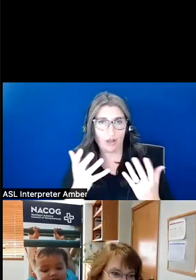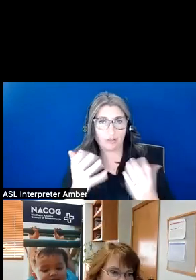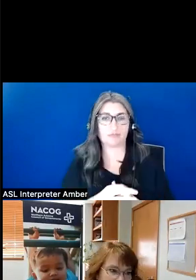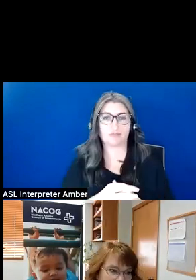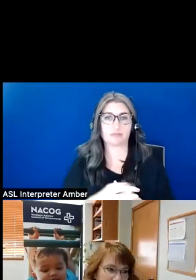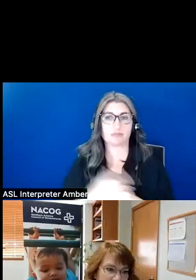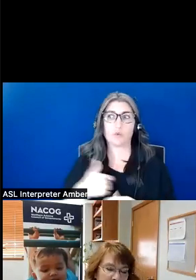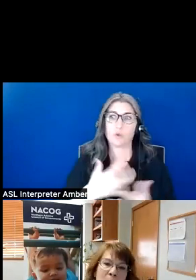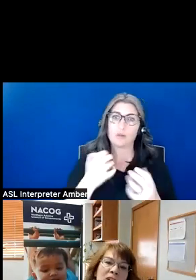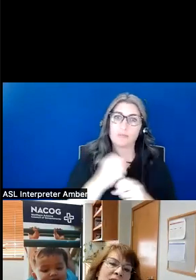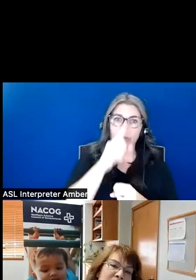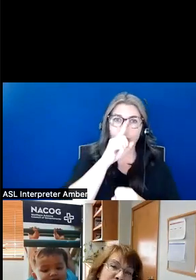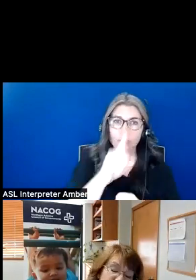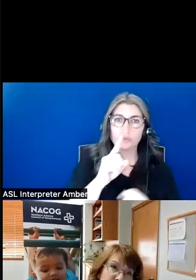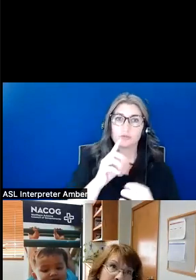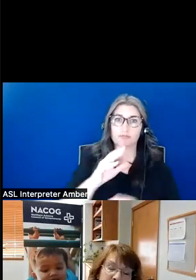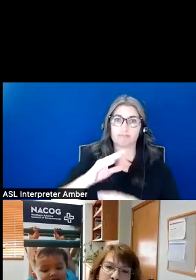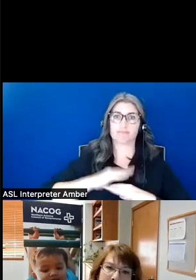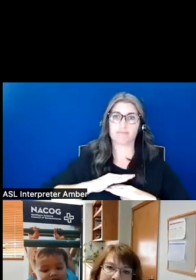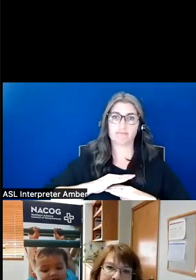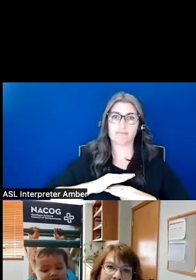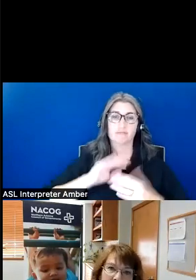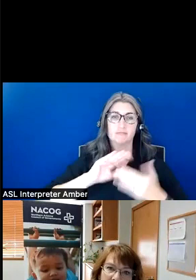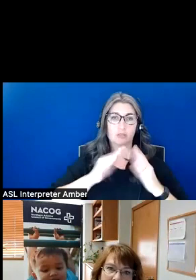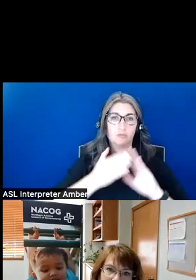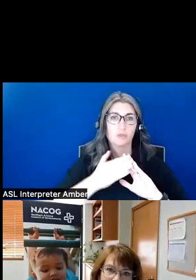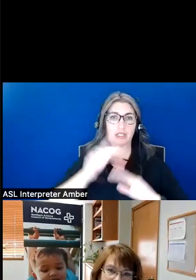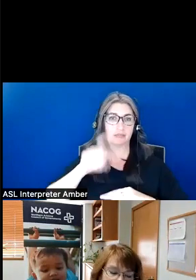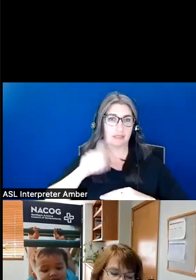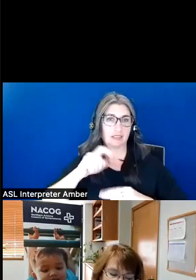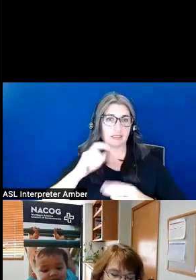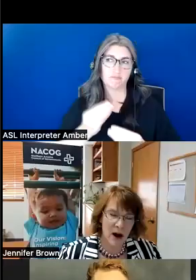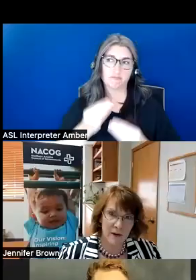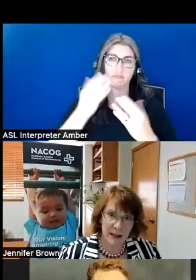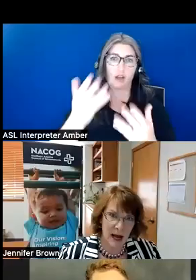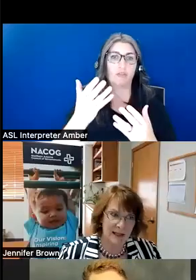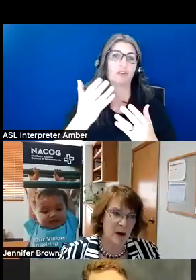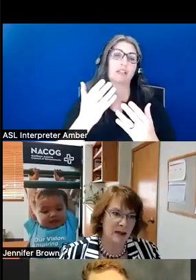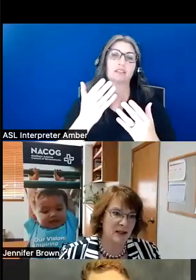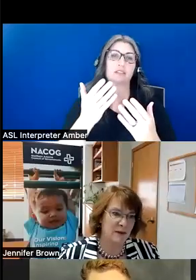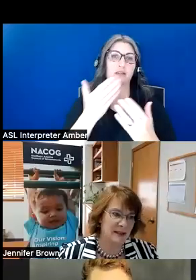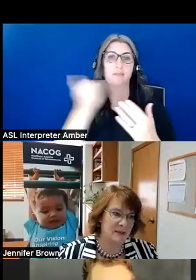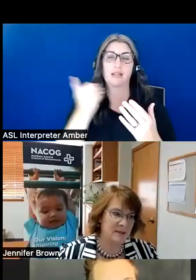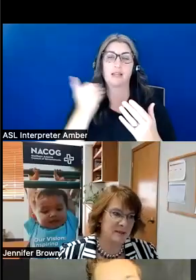We want to ensure that we are meeting community needs, and that we are offering the highest quality service.